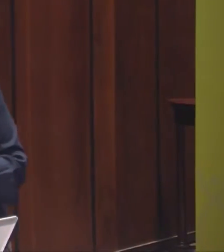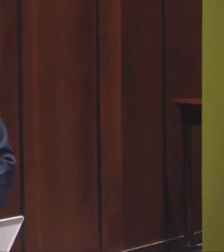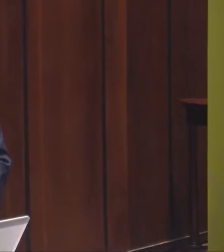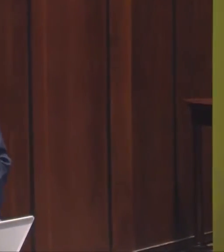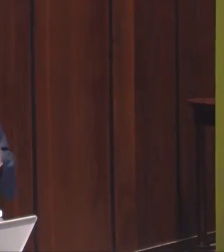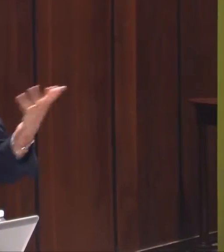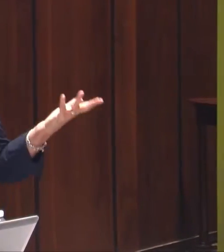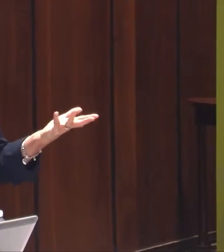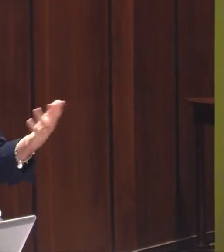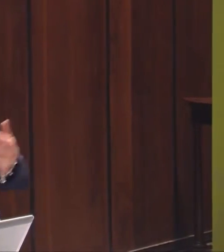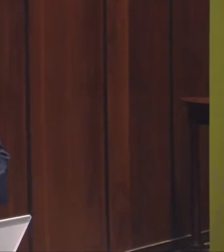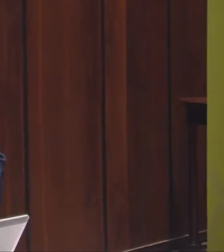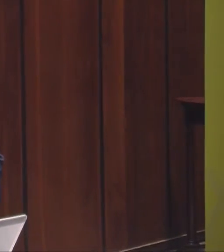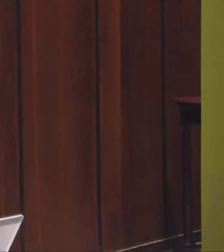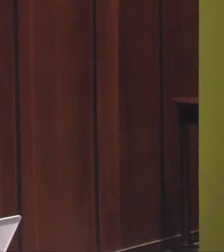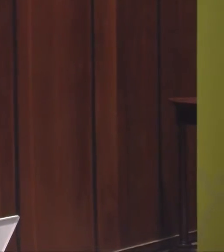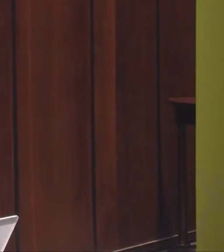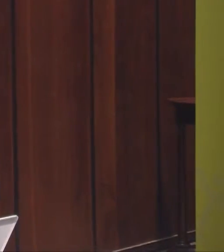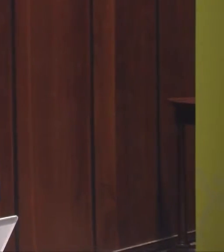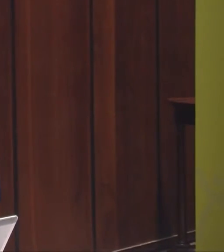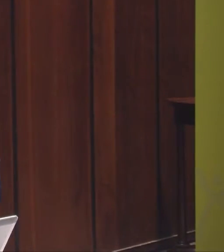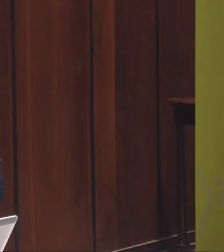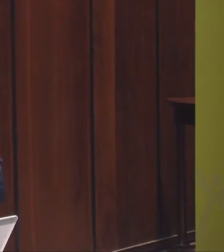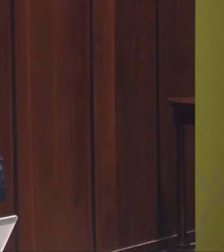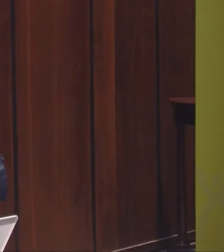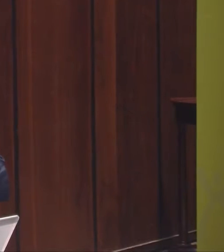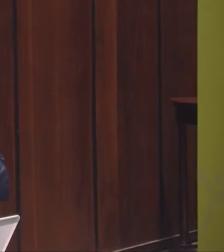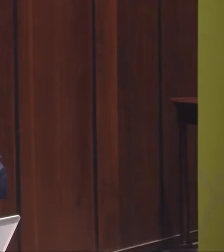And of course, hands-on stuff. We've talked about that enough.